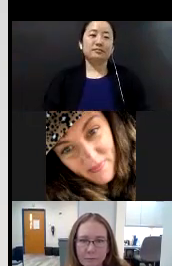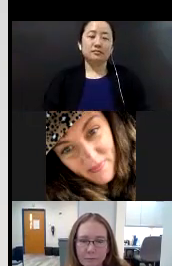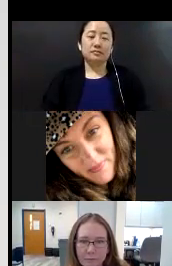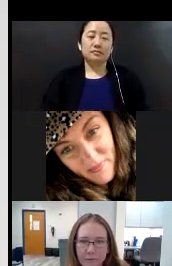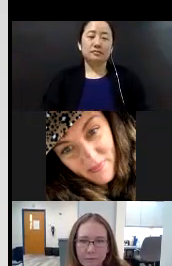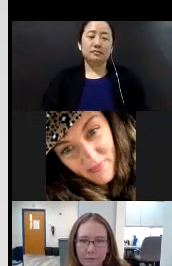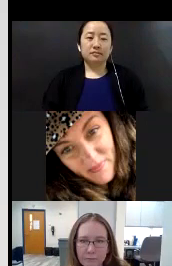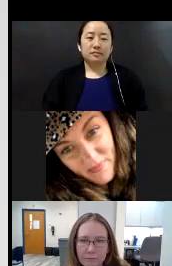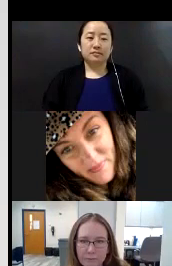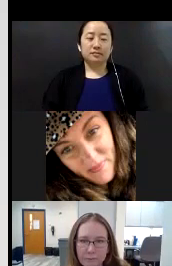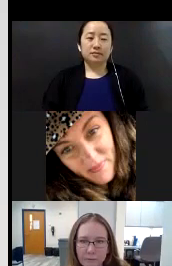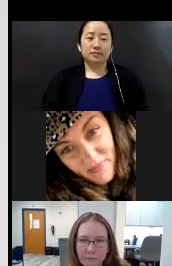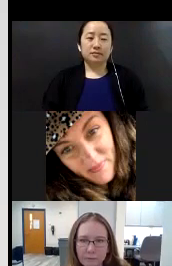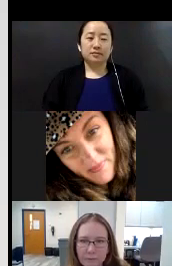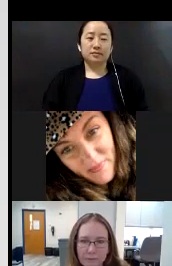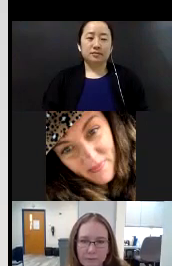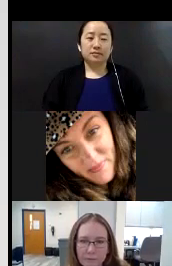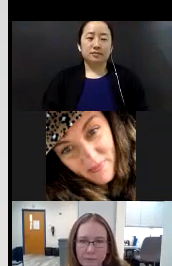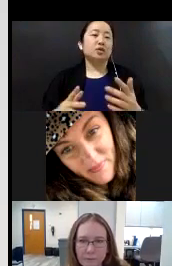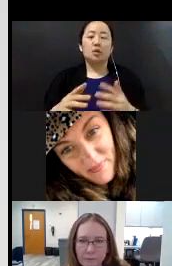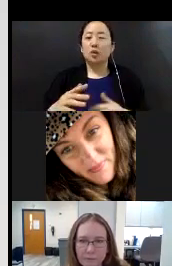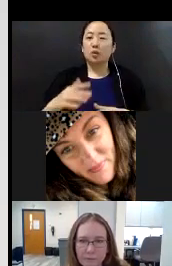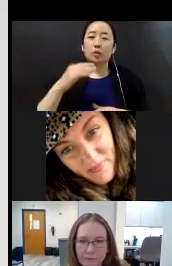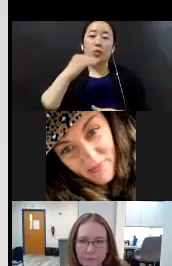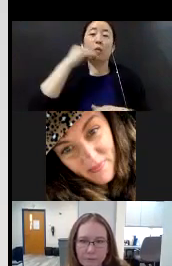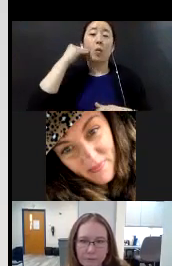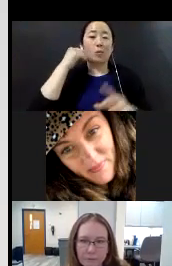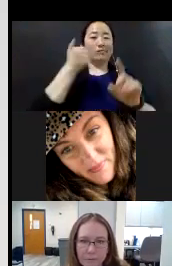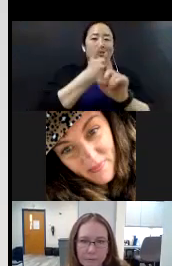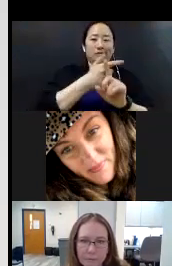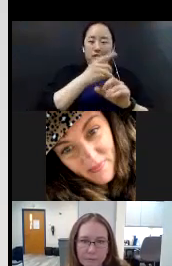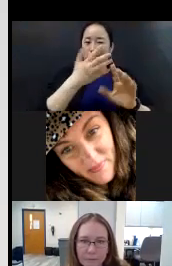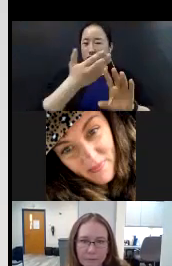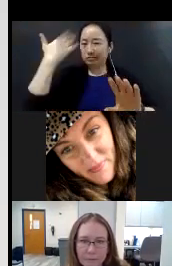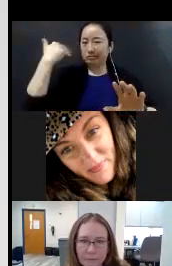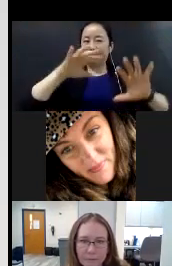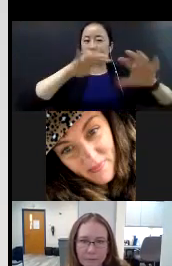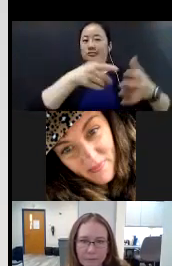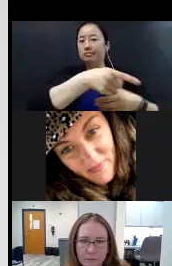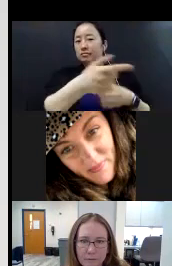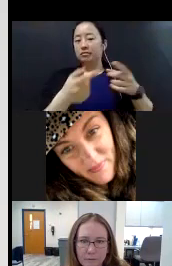HOME, THE EXTERIOR APPROACH. THIS WAS THE MAIN DOOR, AND THIS WAS THE GARAGE